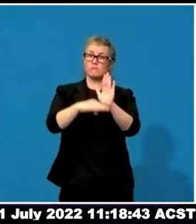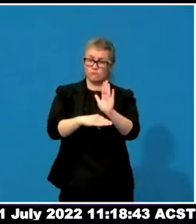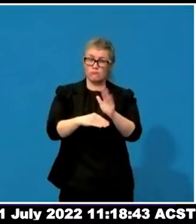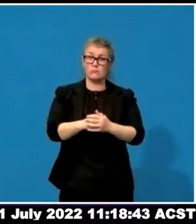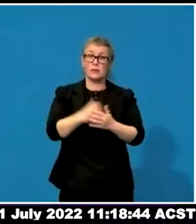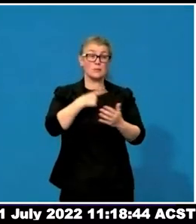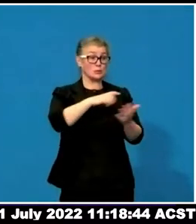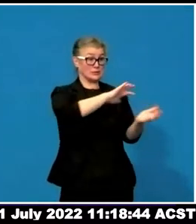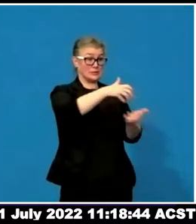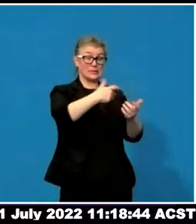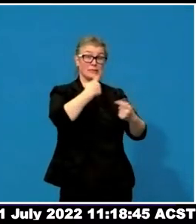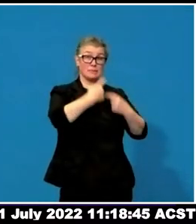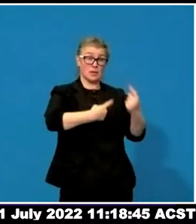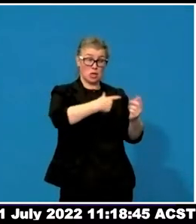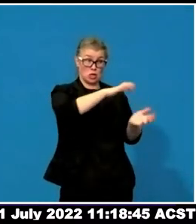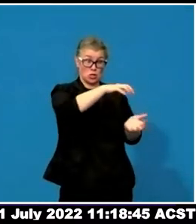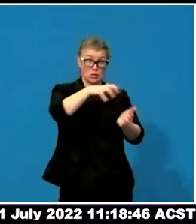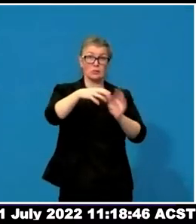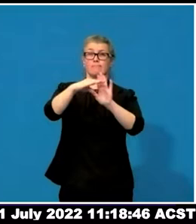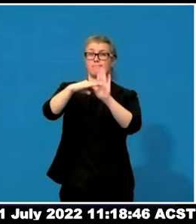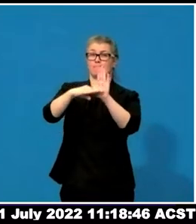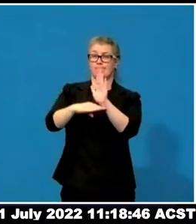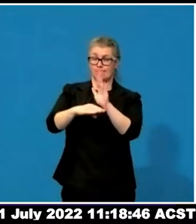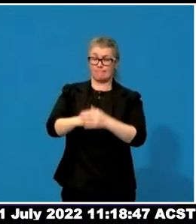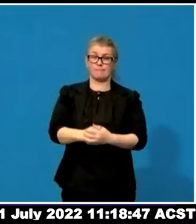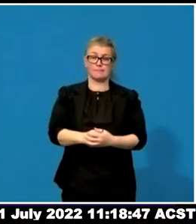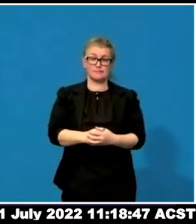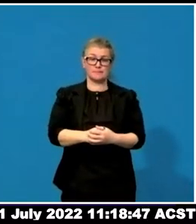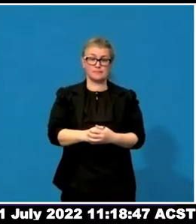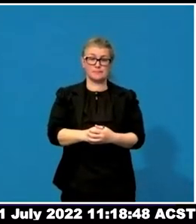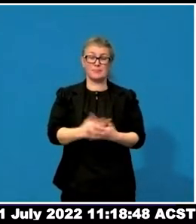Community Controlled Disability Service Sector to provide support for Aboriginal and